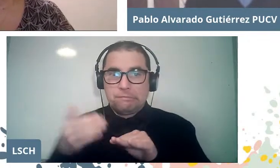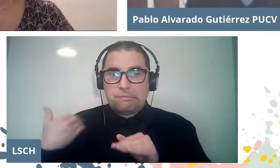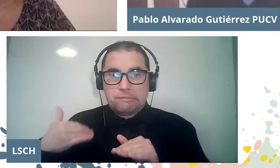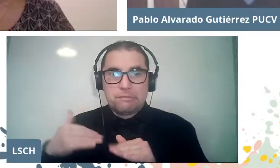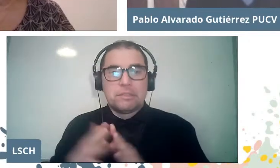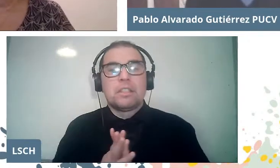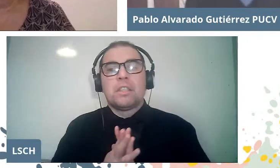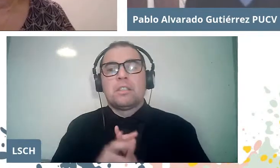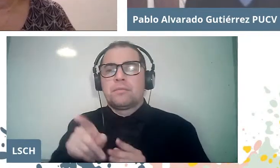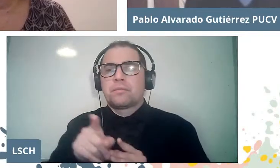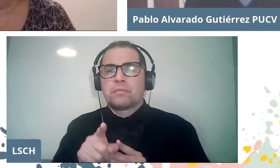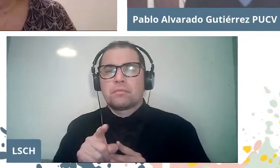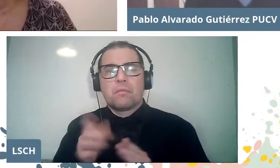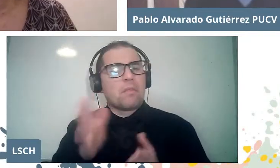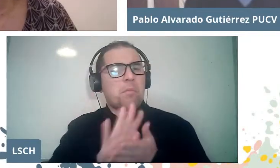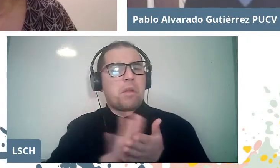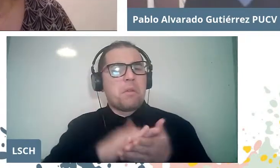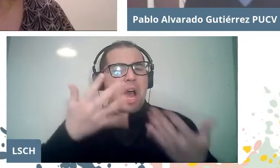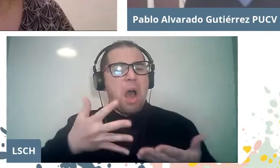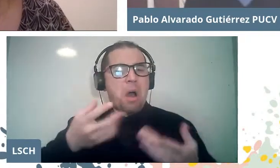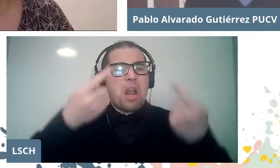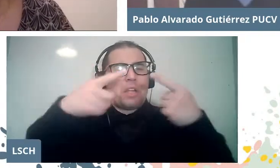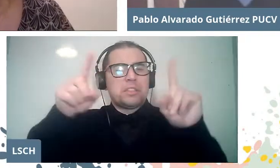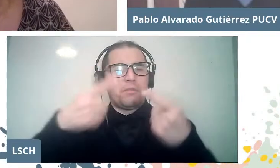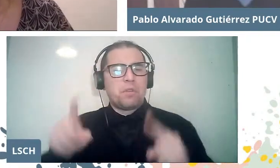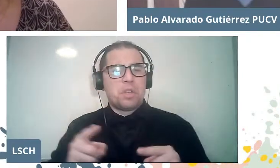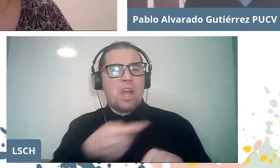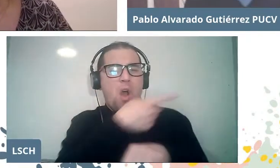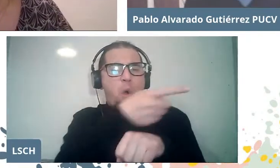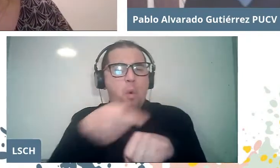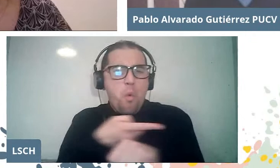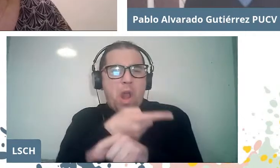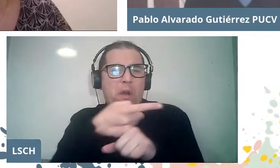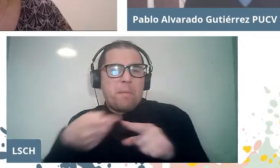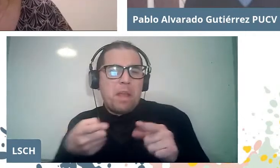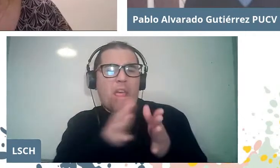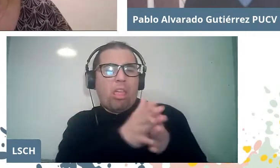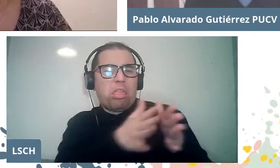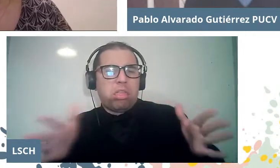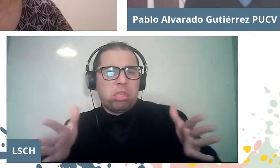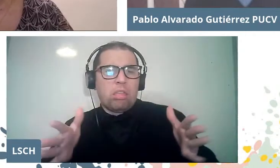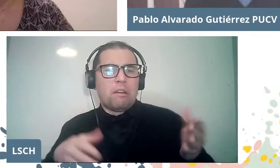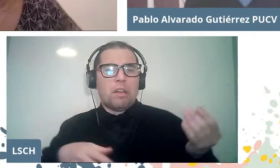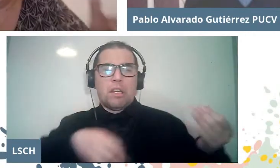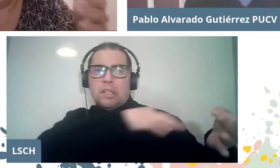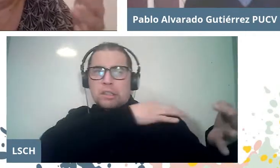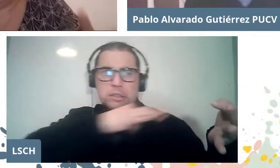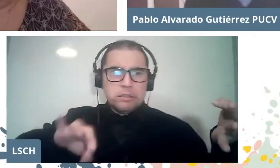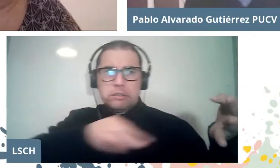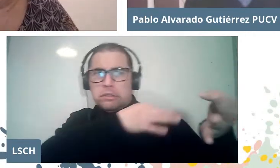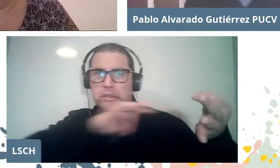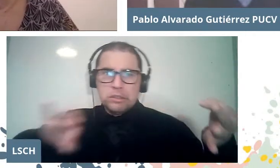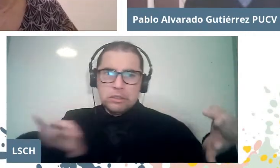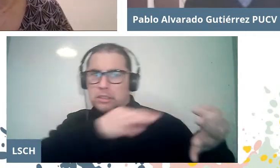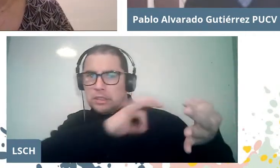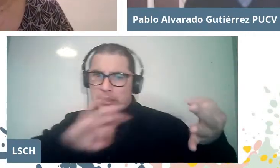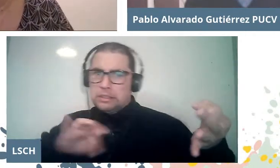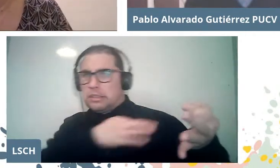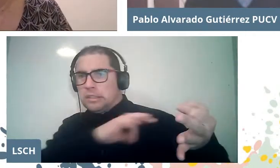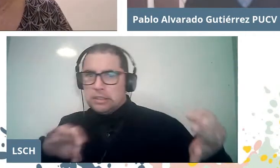And she says, if the nine symphonies last an hour and a half, how do musicians do? Can they perform relentlessly?